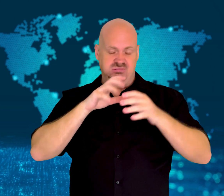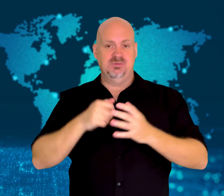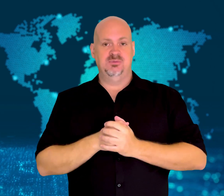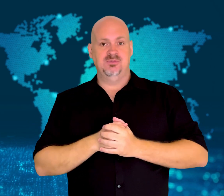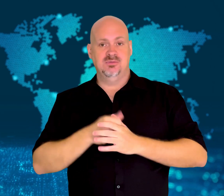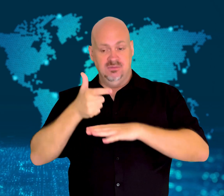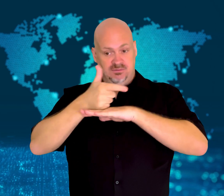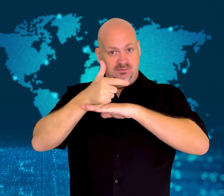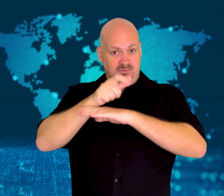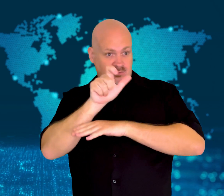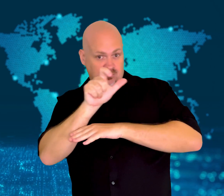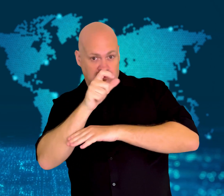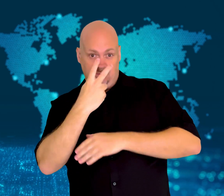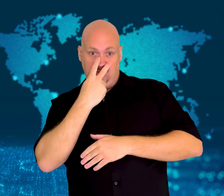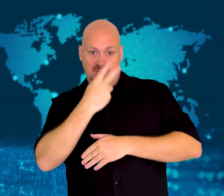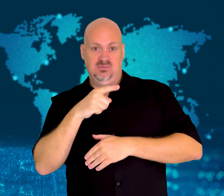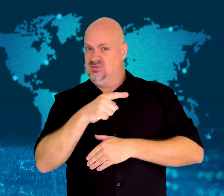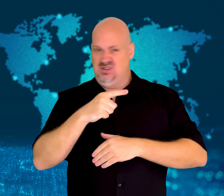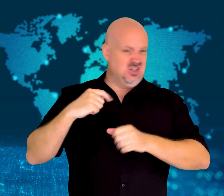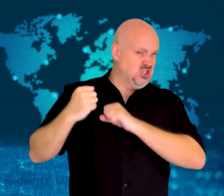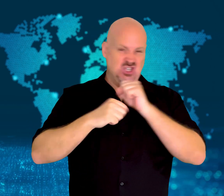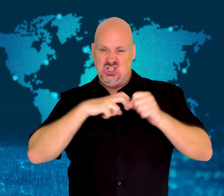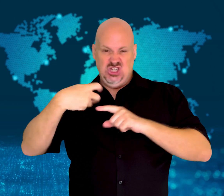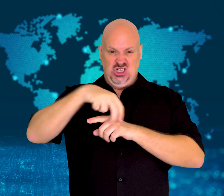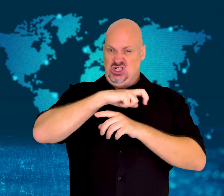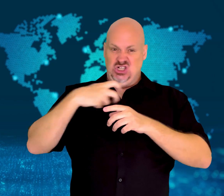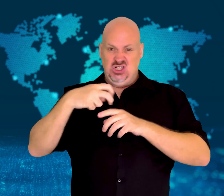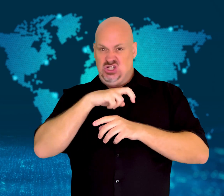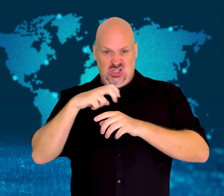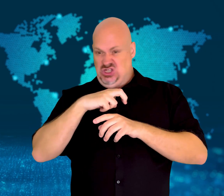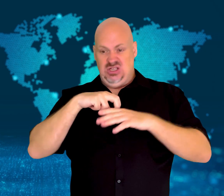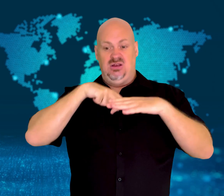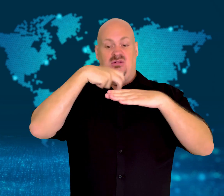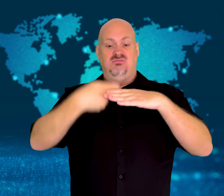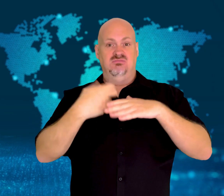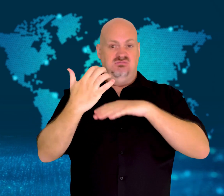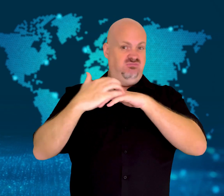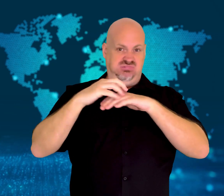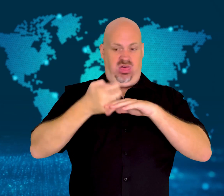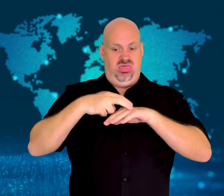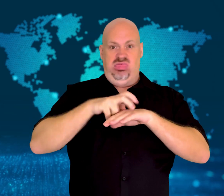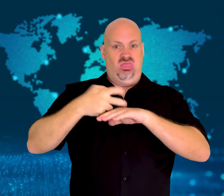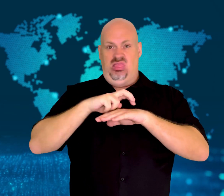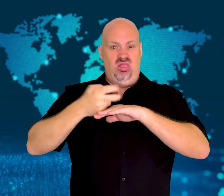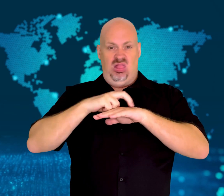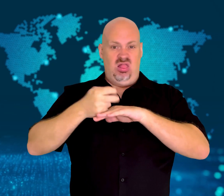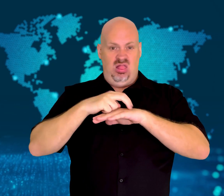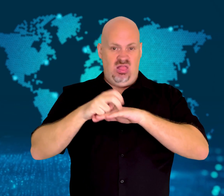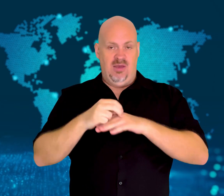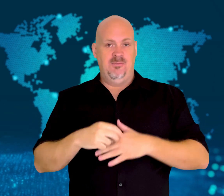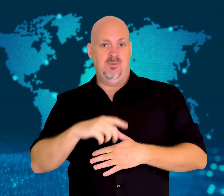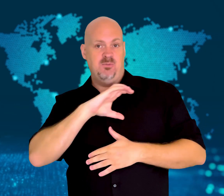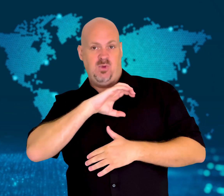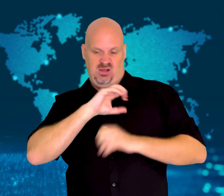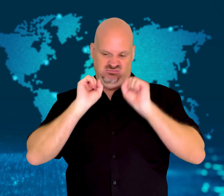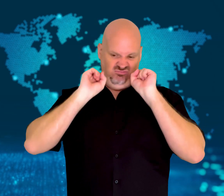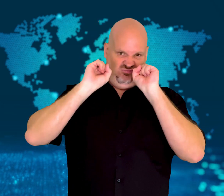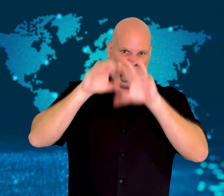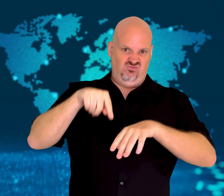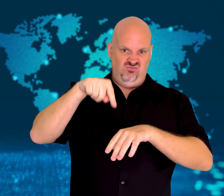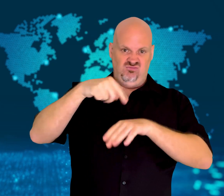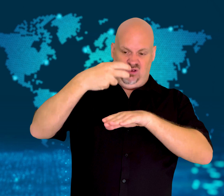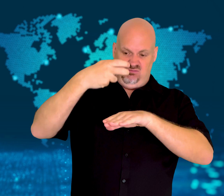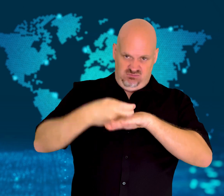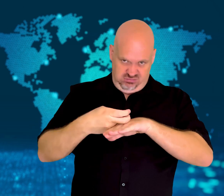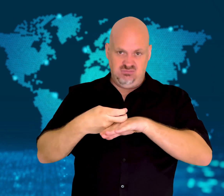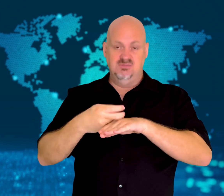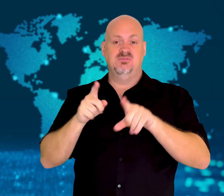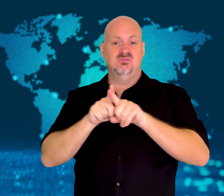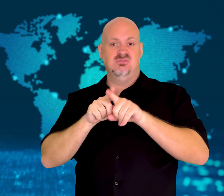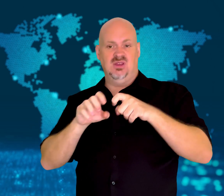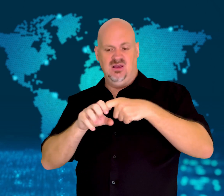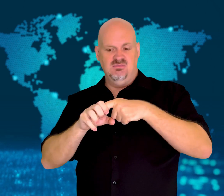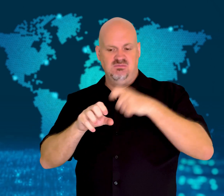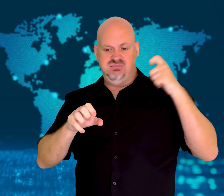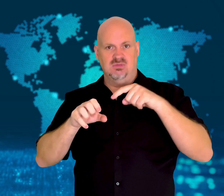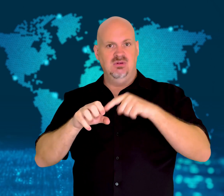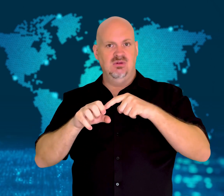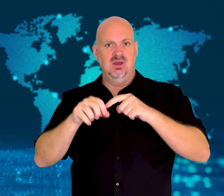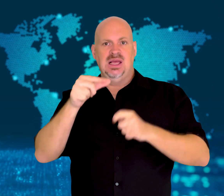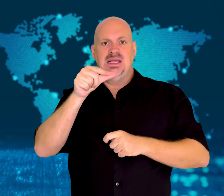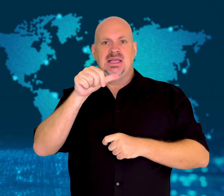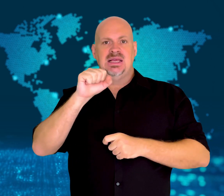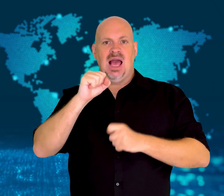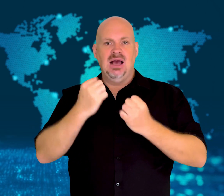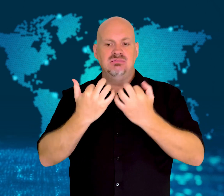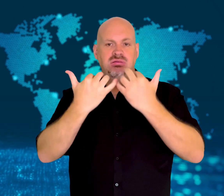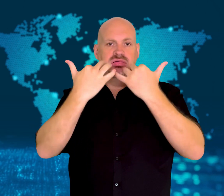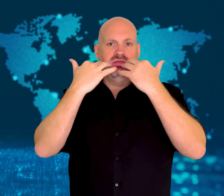Videos show him continuing to swing, trapped in the trunk by